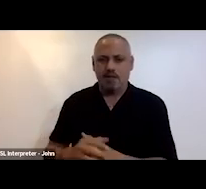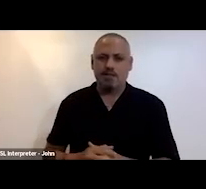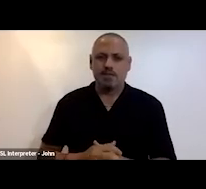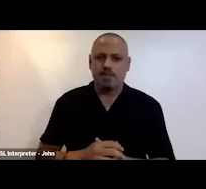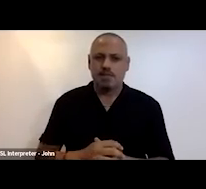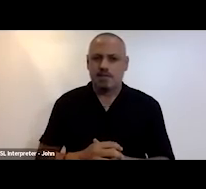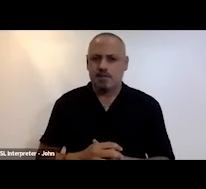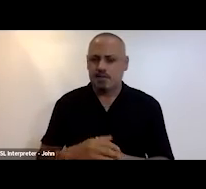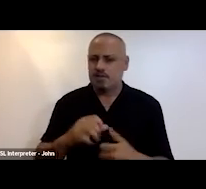It's heartbreaking.